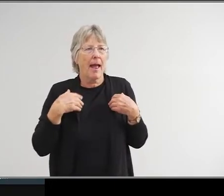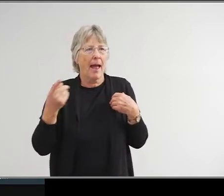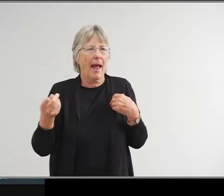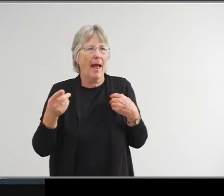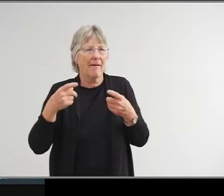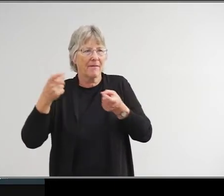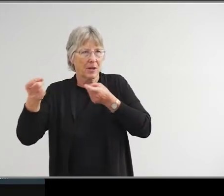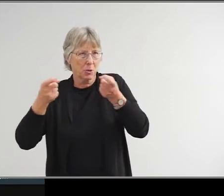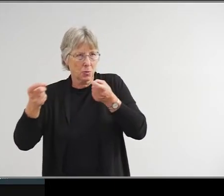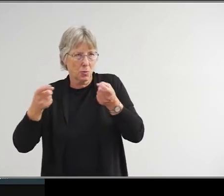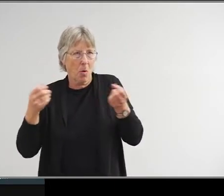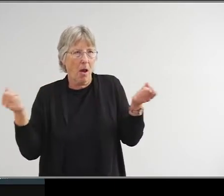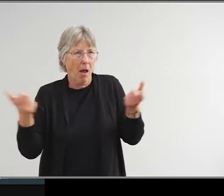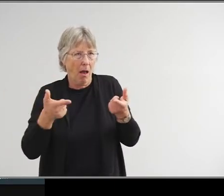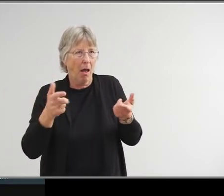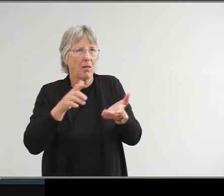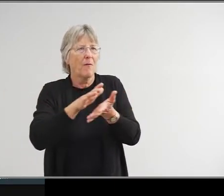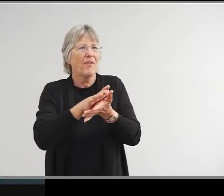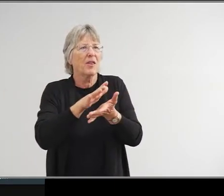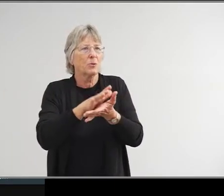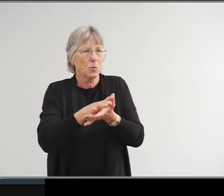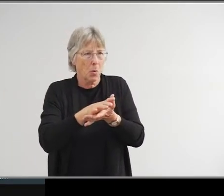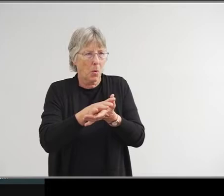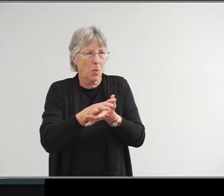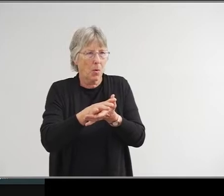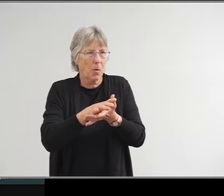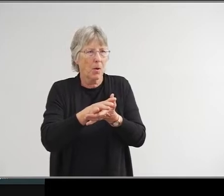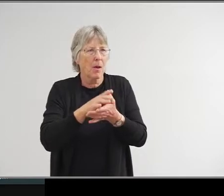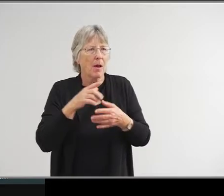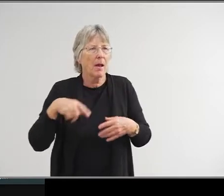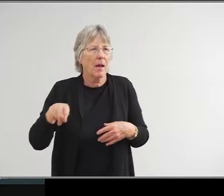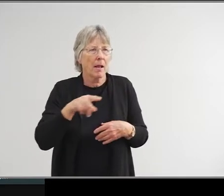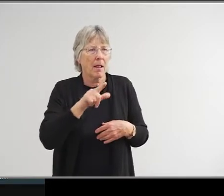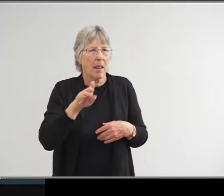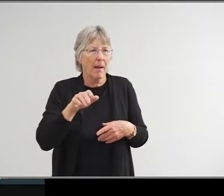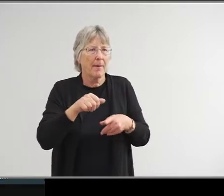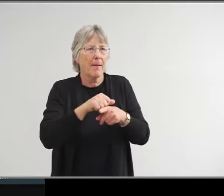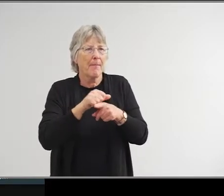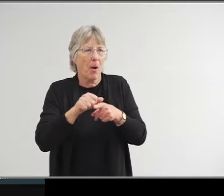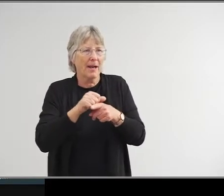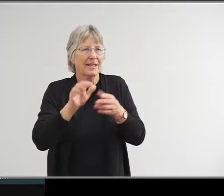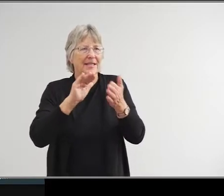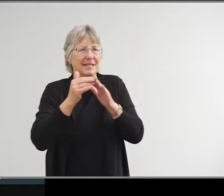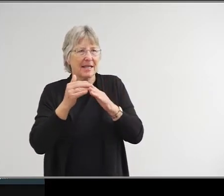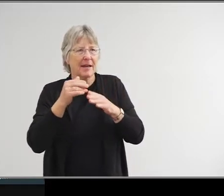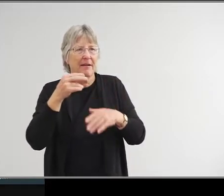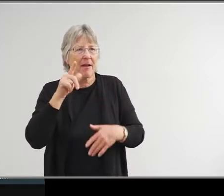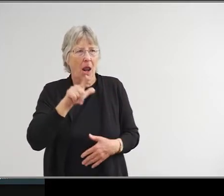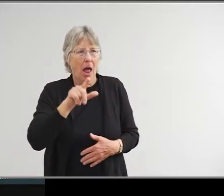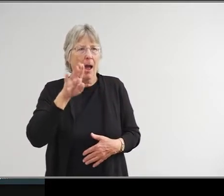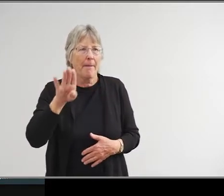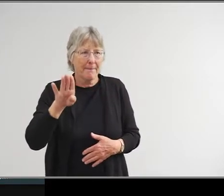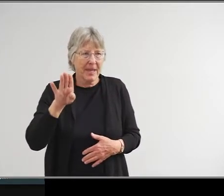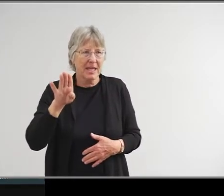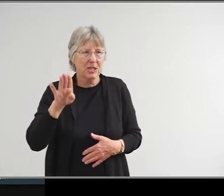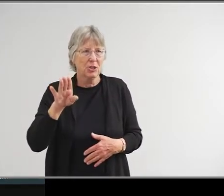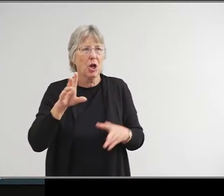over all of our schools. So their practices for the city of Long Beach Health Department reflect the practices